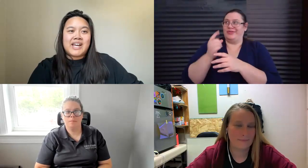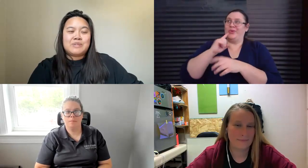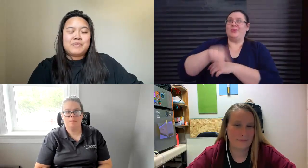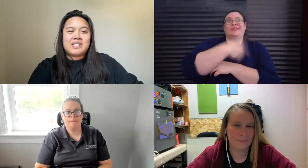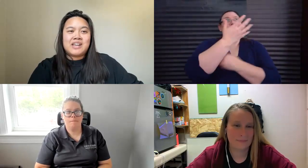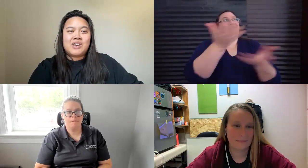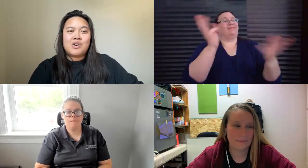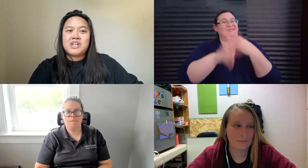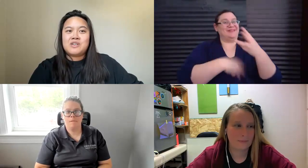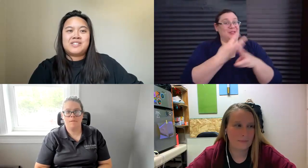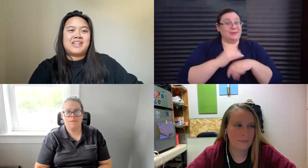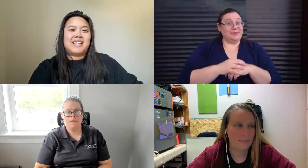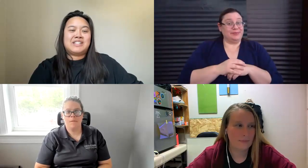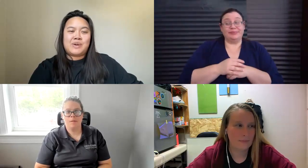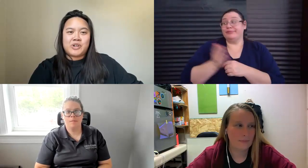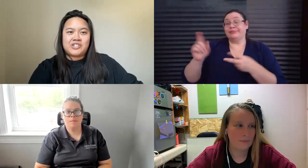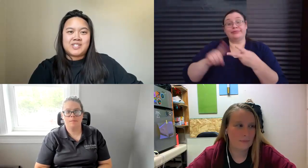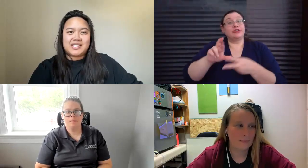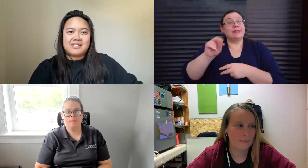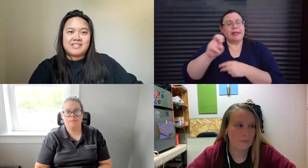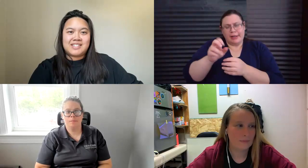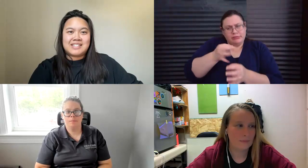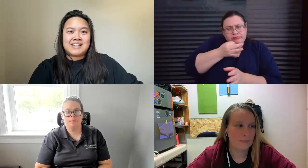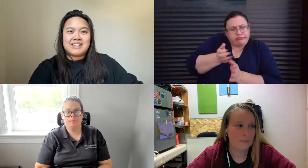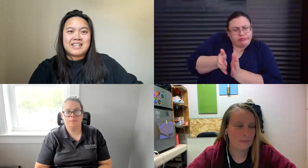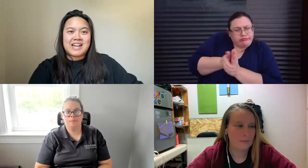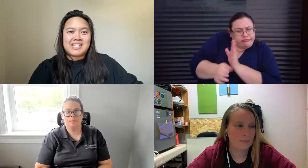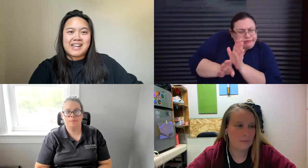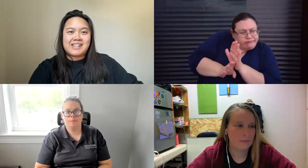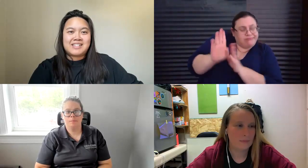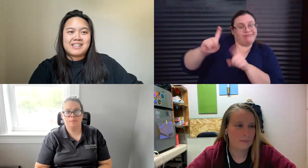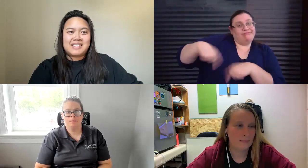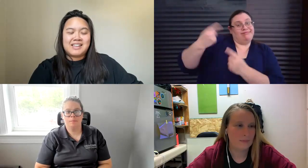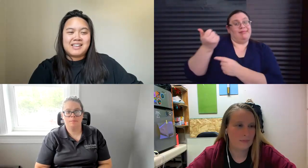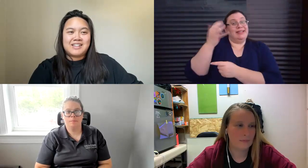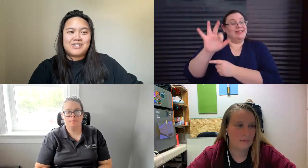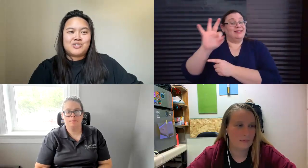Renee has been honing our stained glass fabrication skills since 1998.